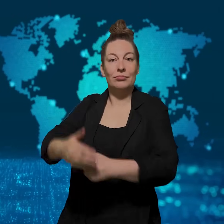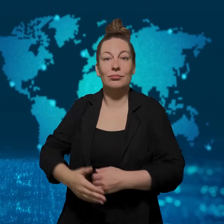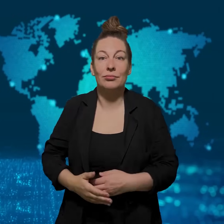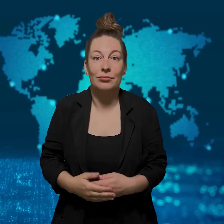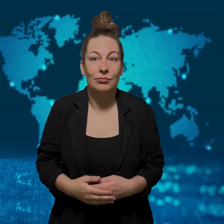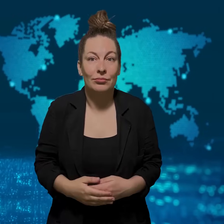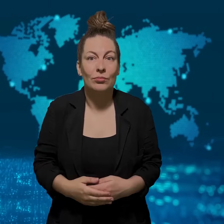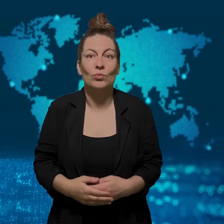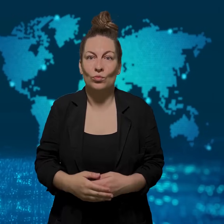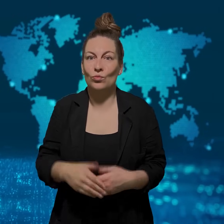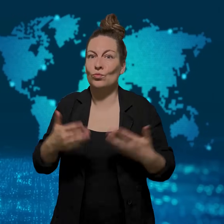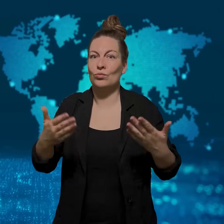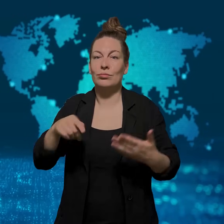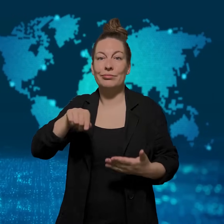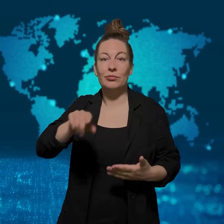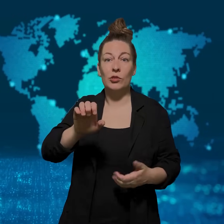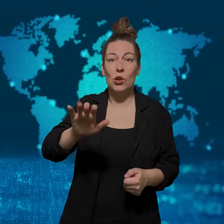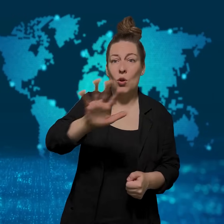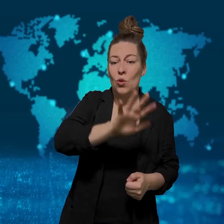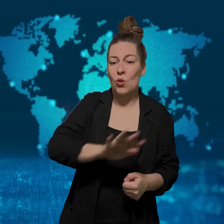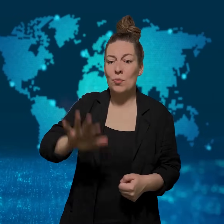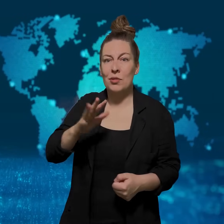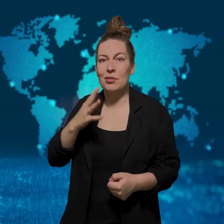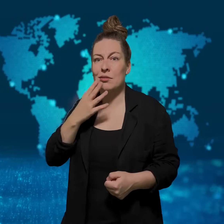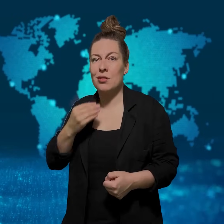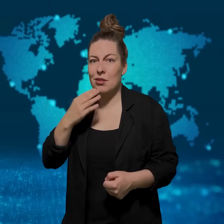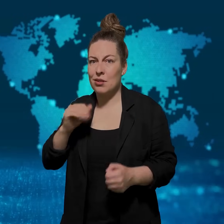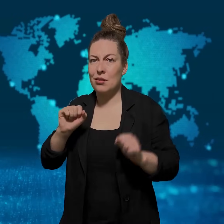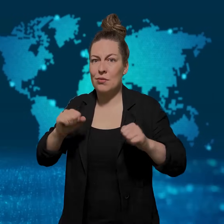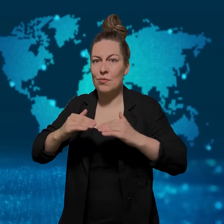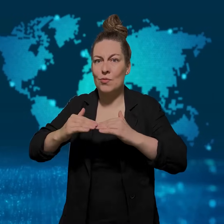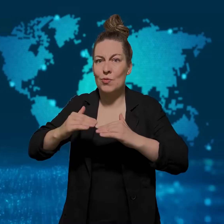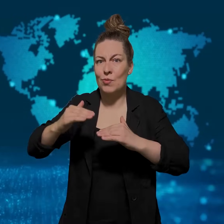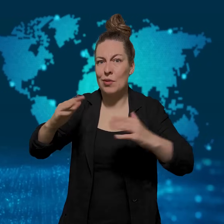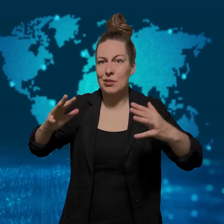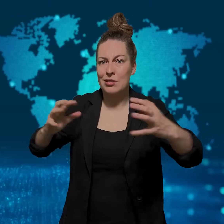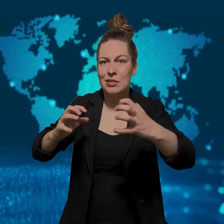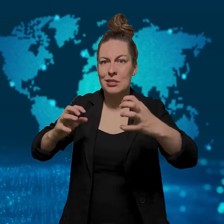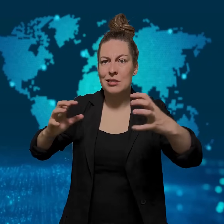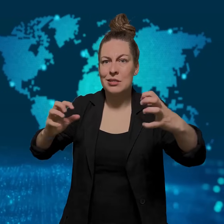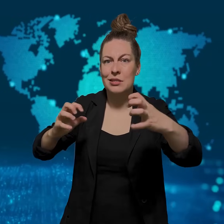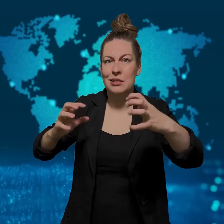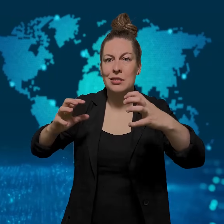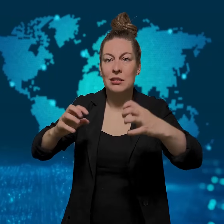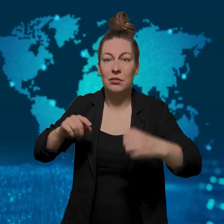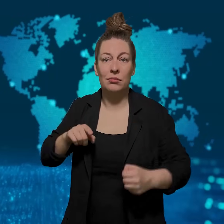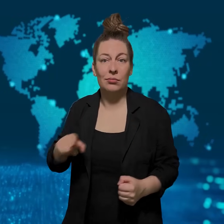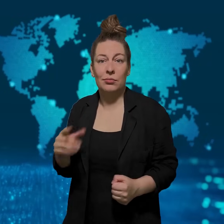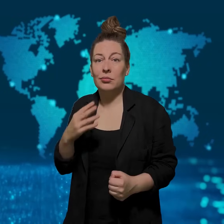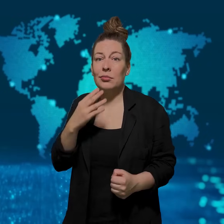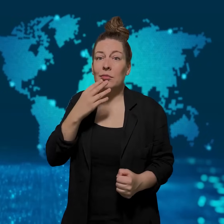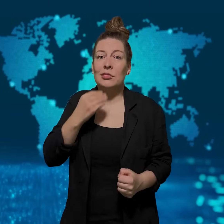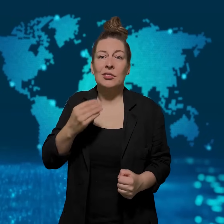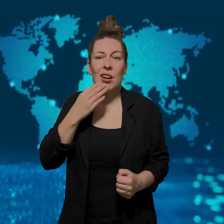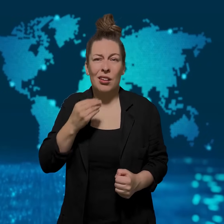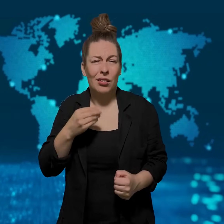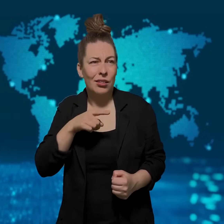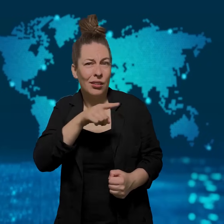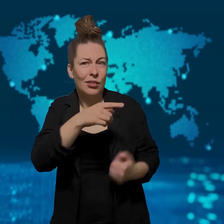This will increase tensions between Europe and Israel.